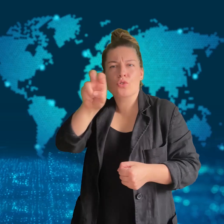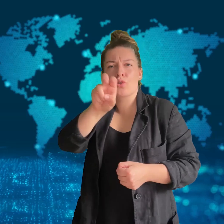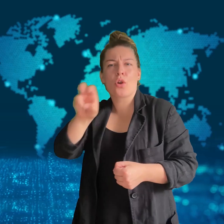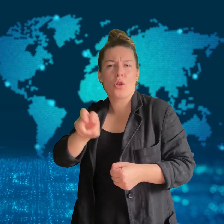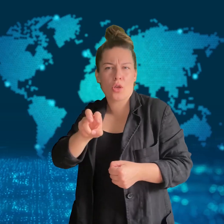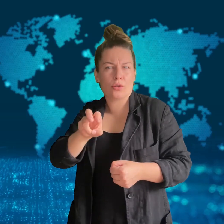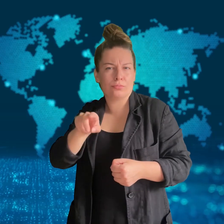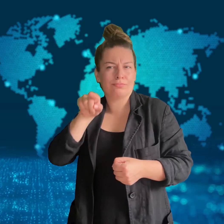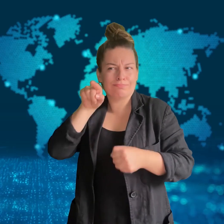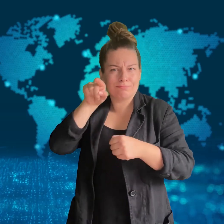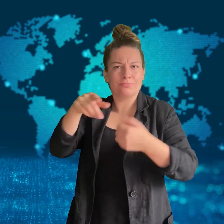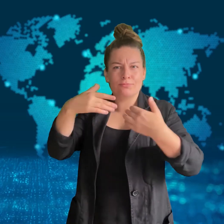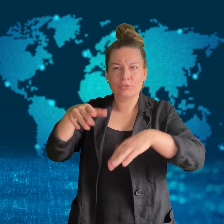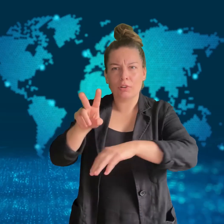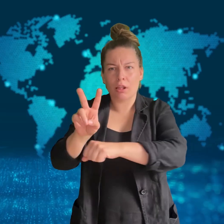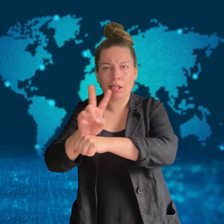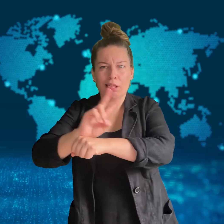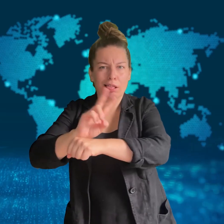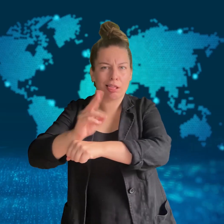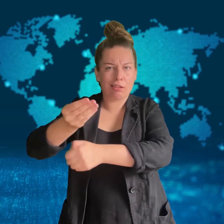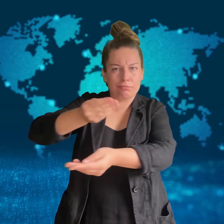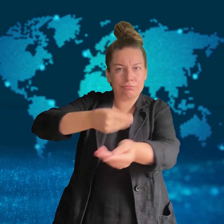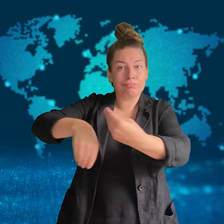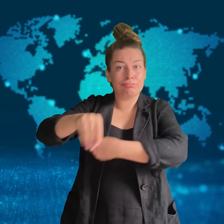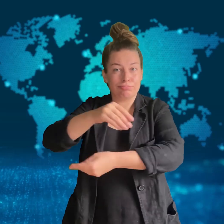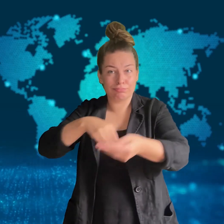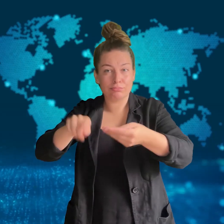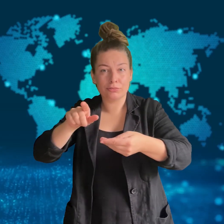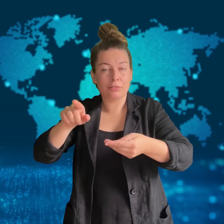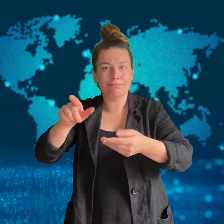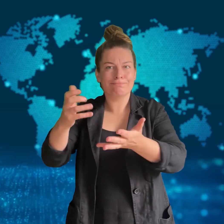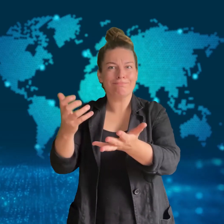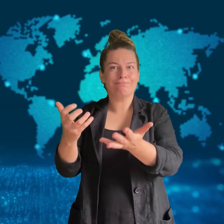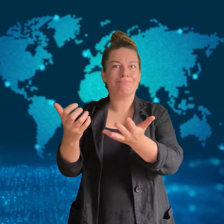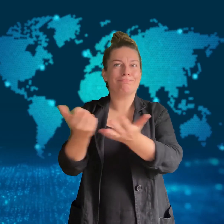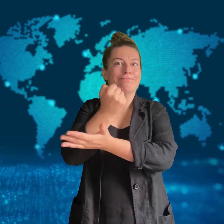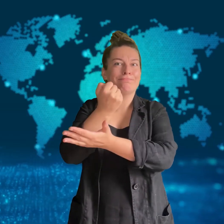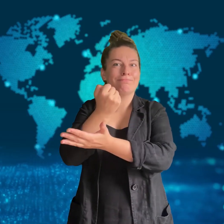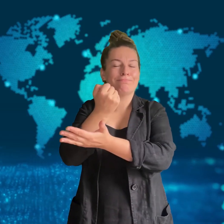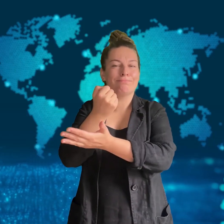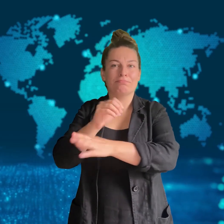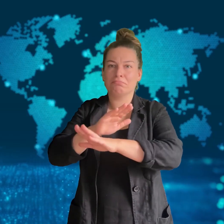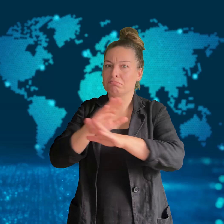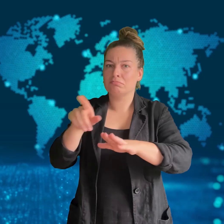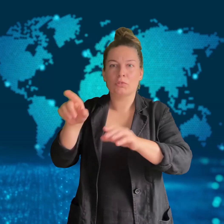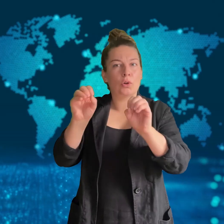He was onboard to celebrate being cleared from